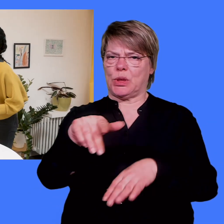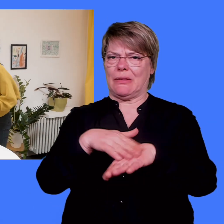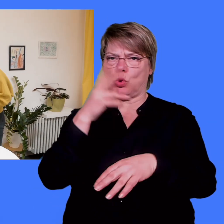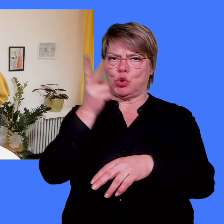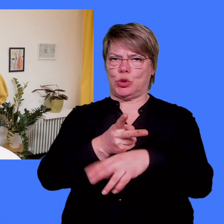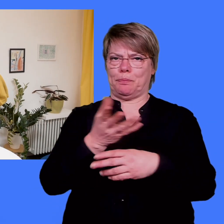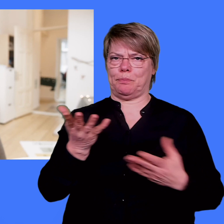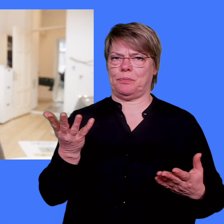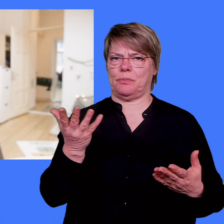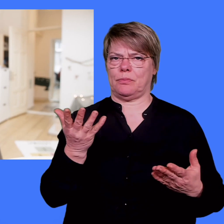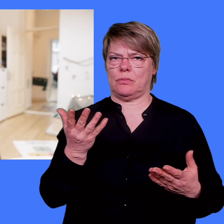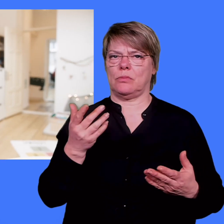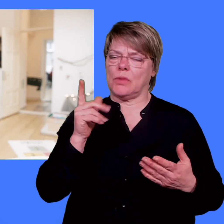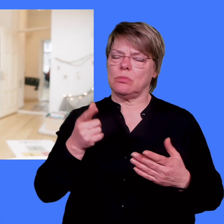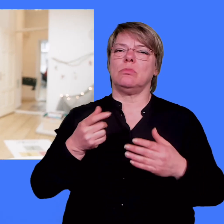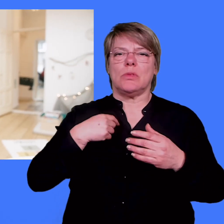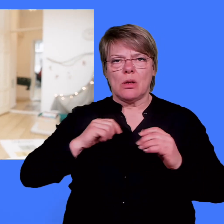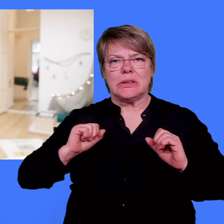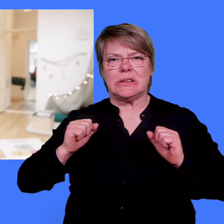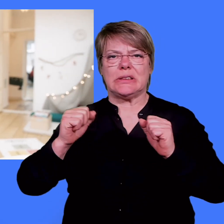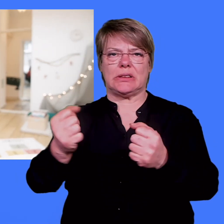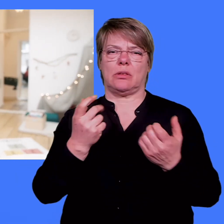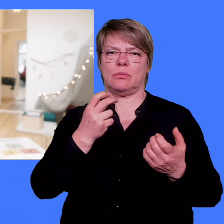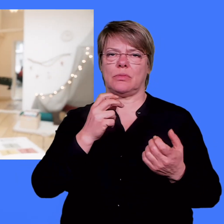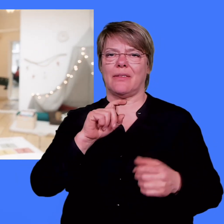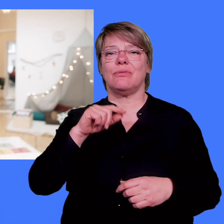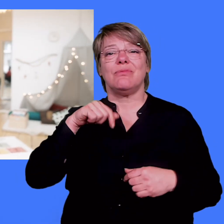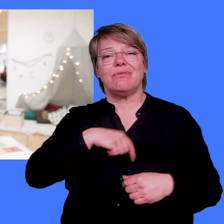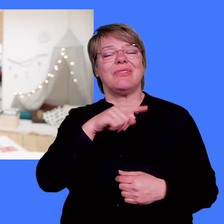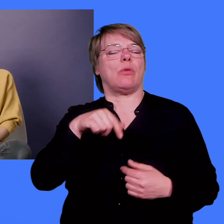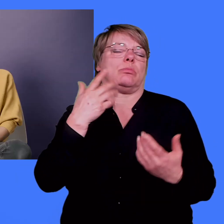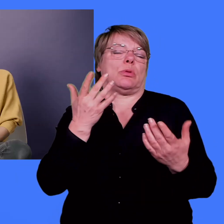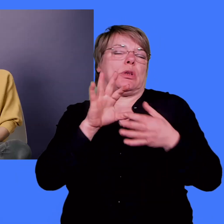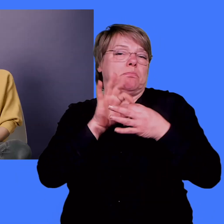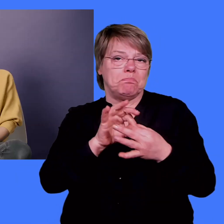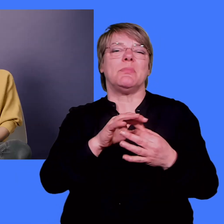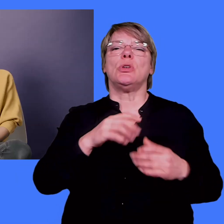That means when we speak now about daycare centers and schools there needs to be a concept that checks